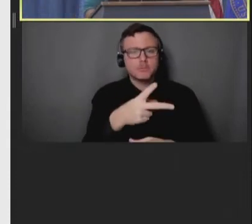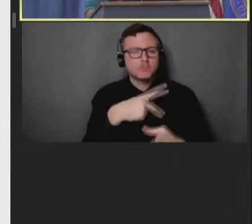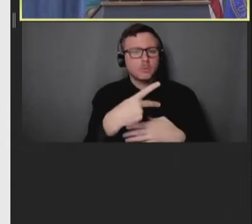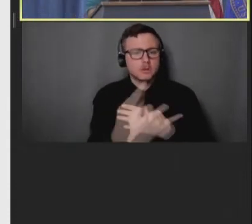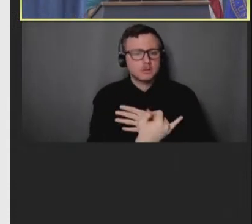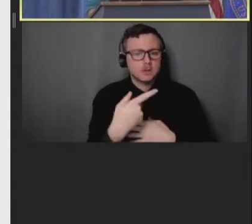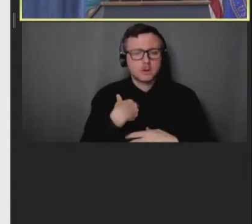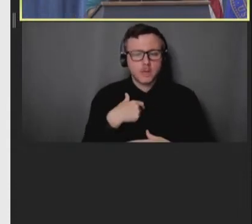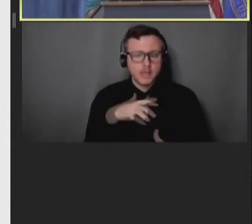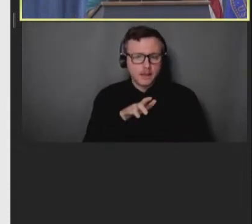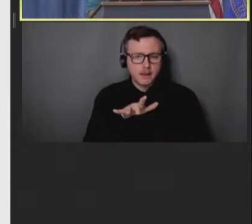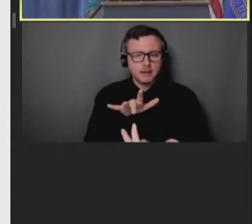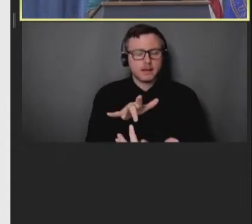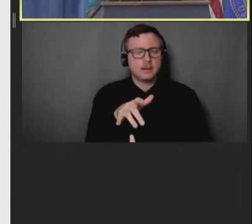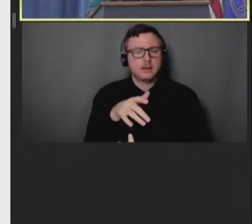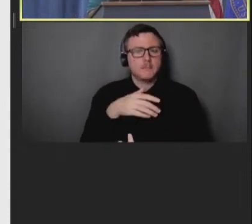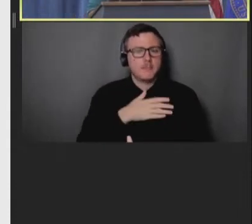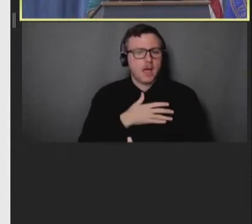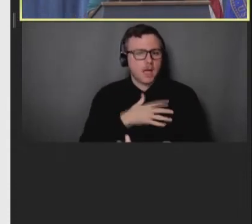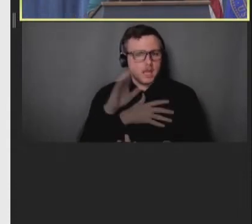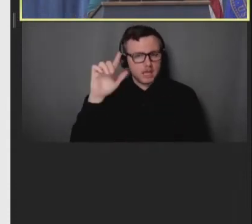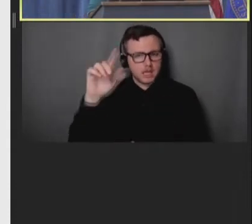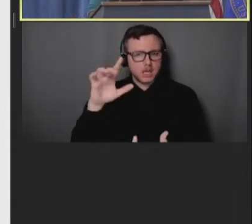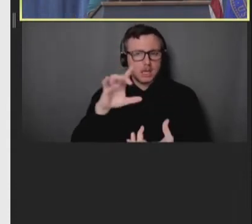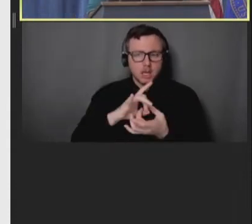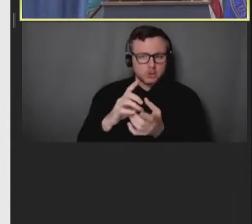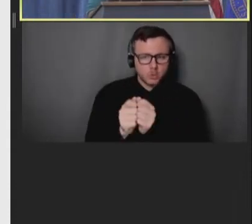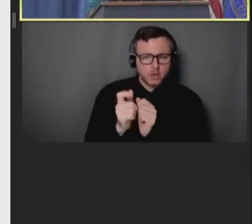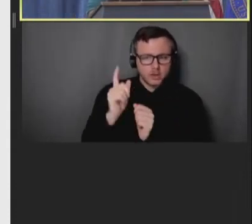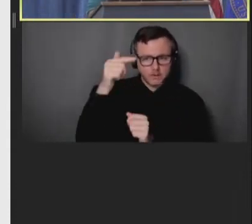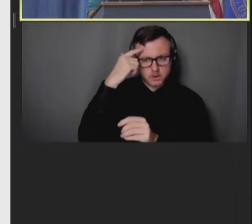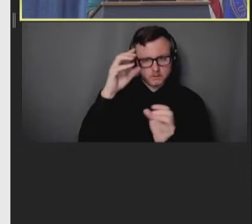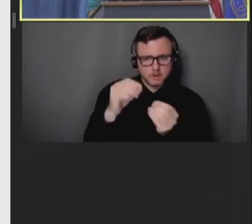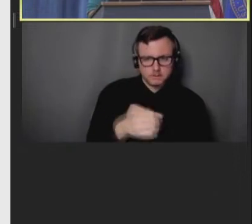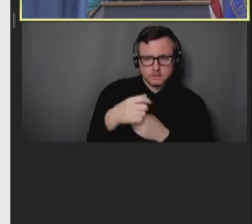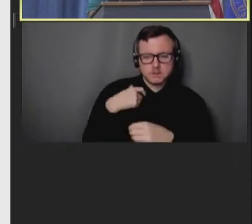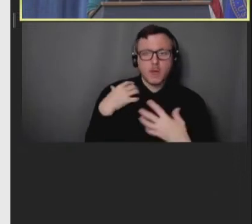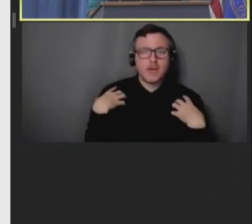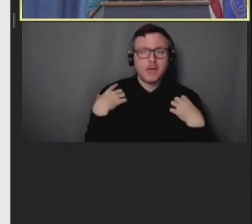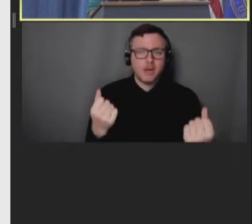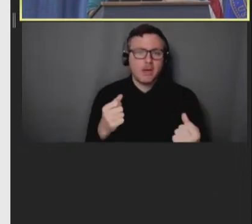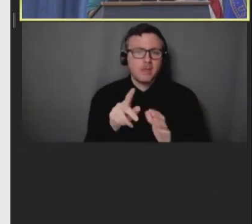My connection to the governor's office is through health policy advisors. They're the ones making